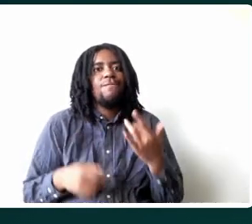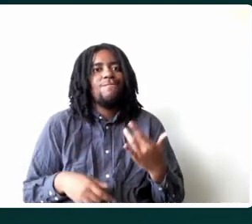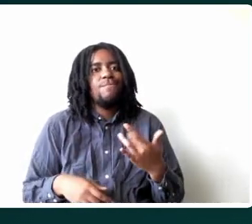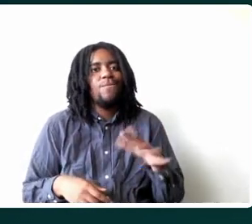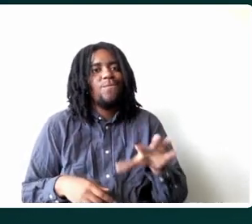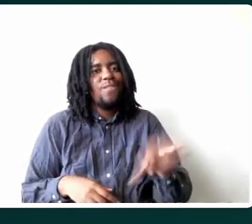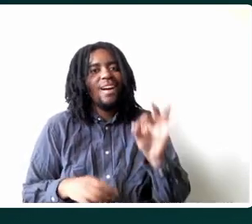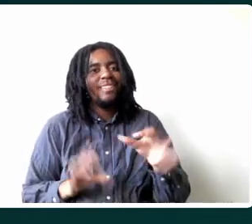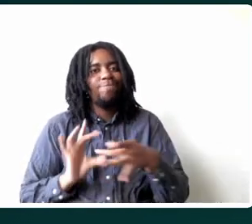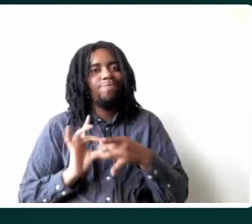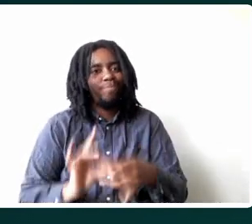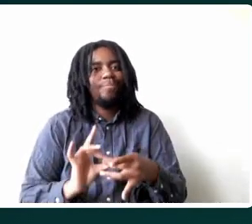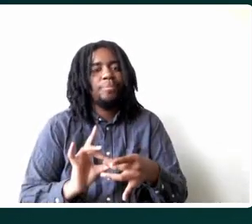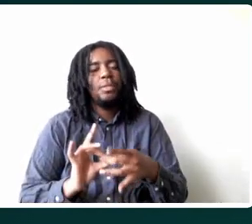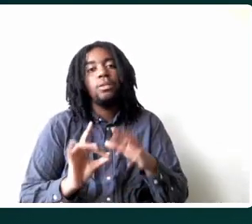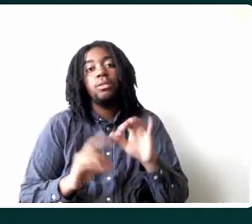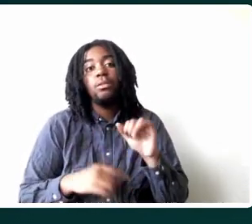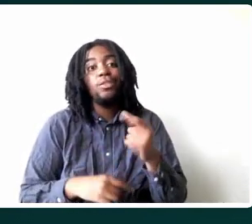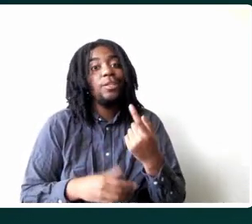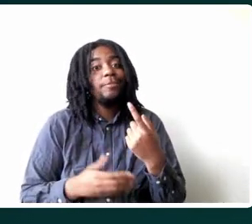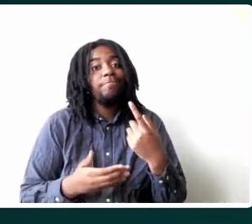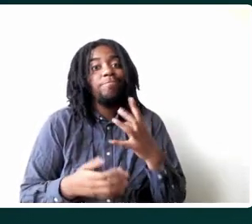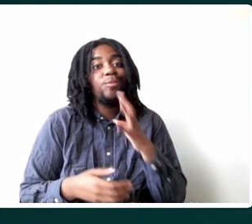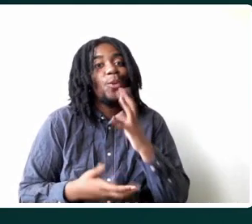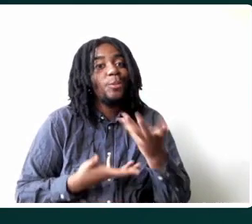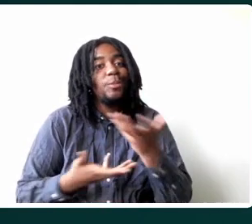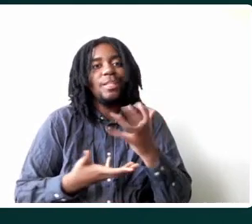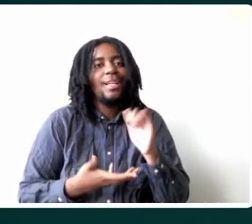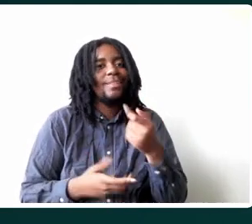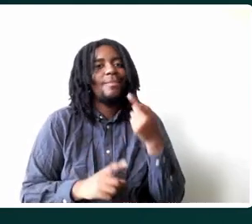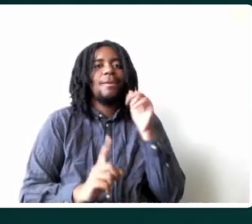just talking to each other was a civic act, because they often feel so isolated,